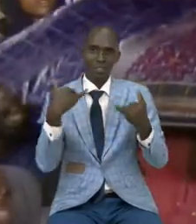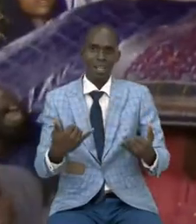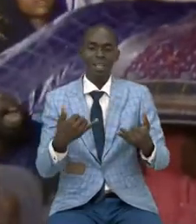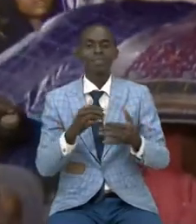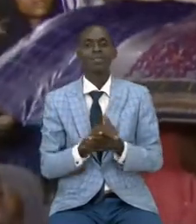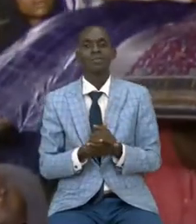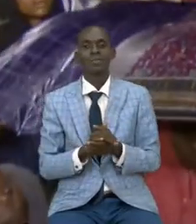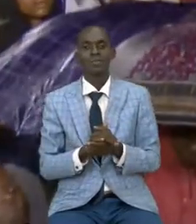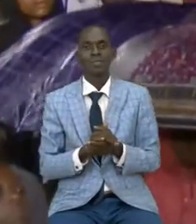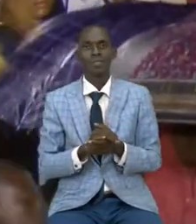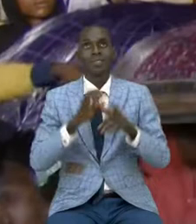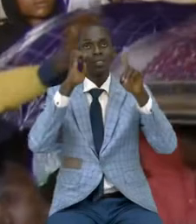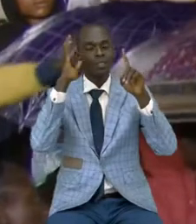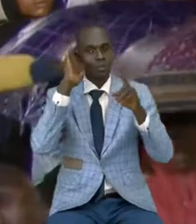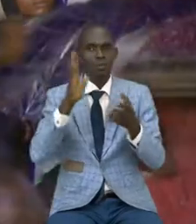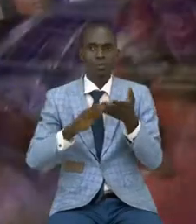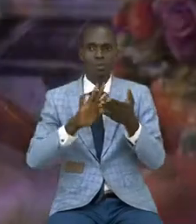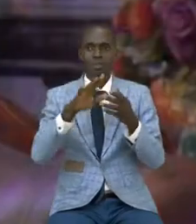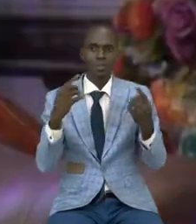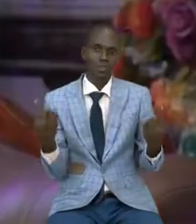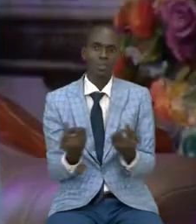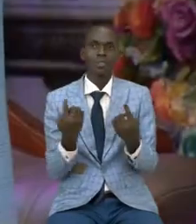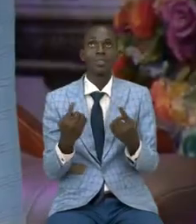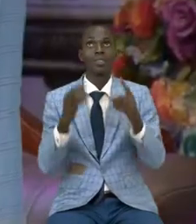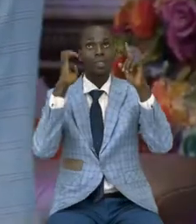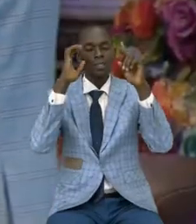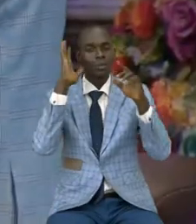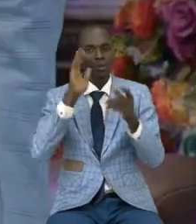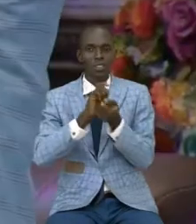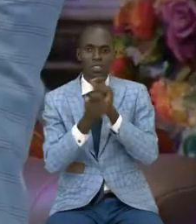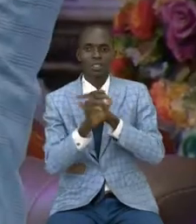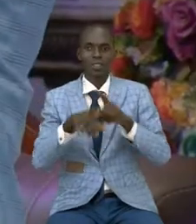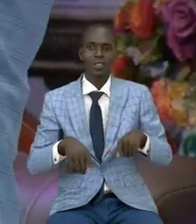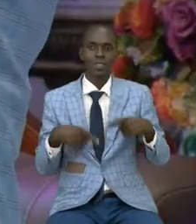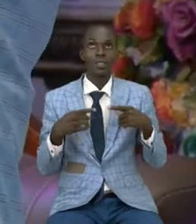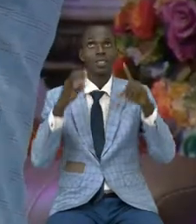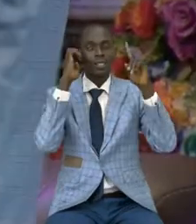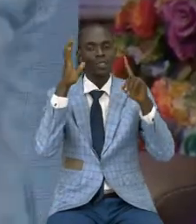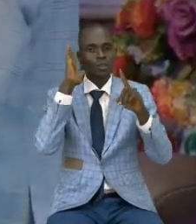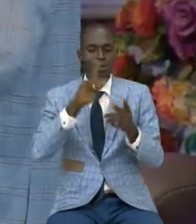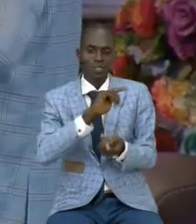you will forgive your sin it will change your life it will transform you completely